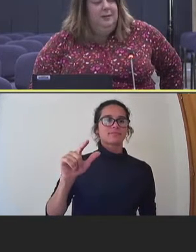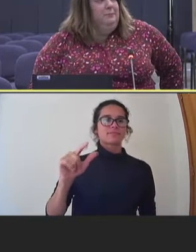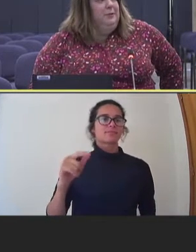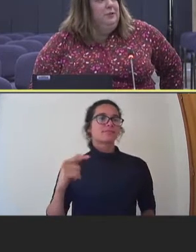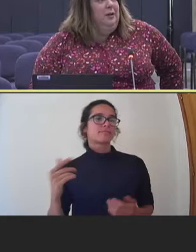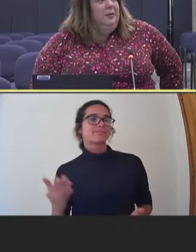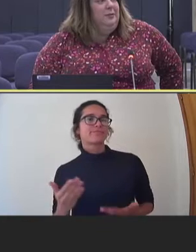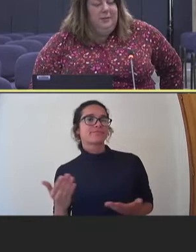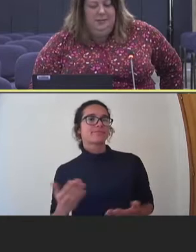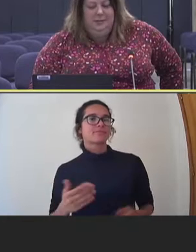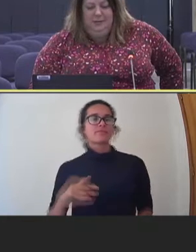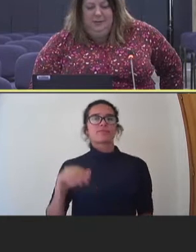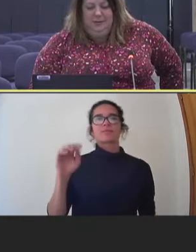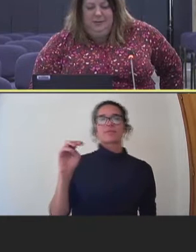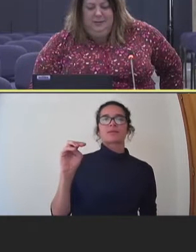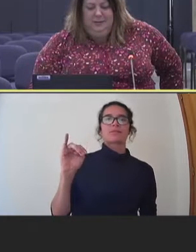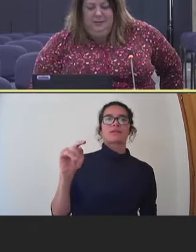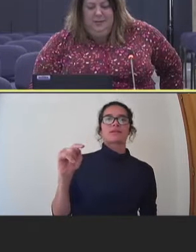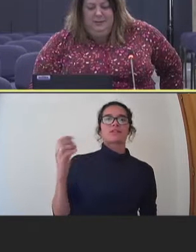Ann Aikin: Mitch Rothholz? >> Mitch Rothholz: Present.